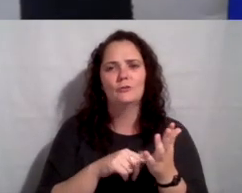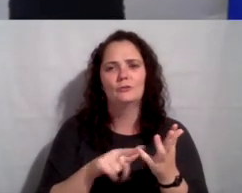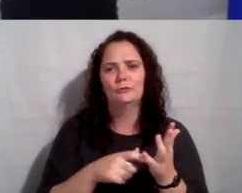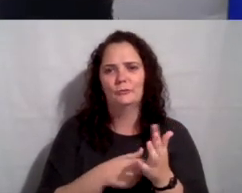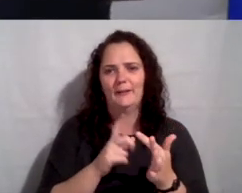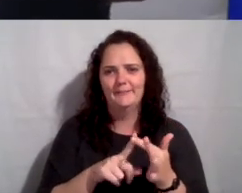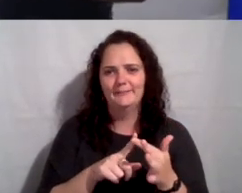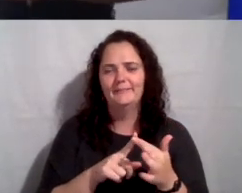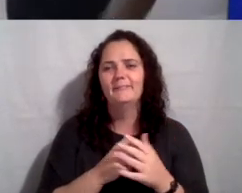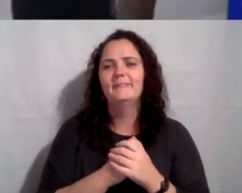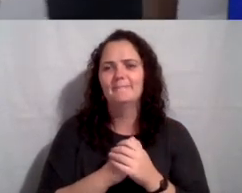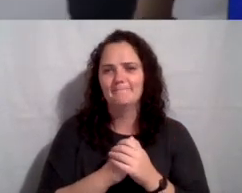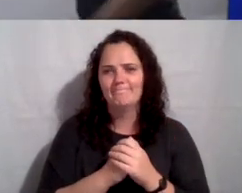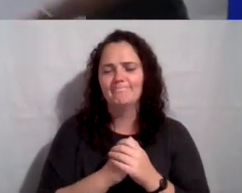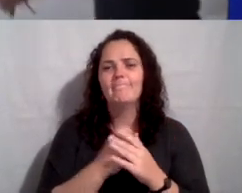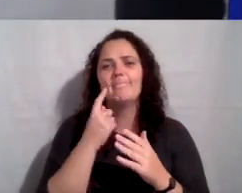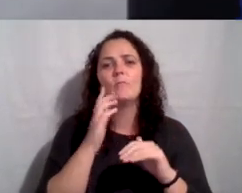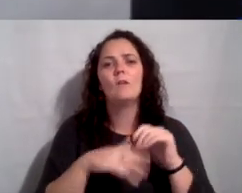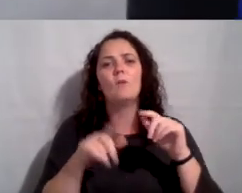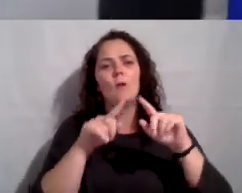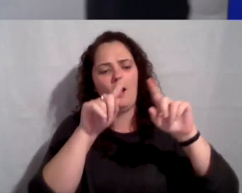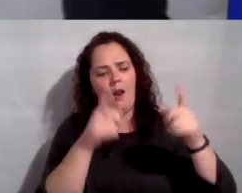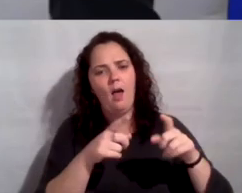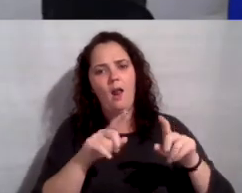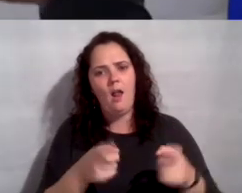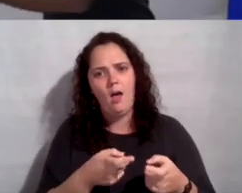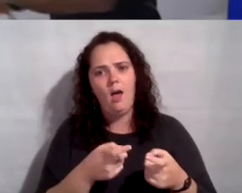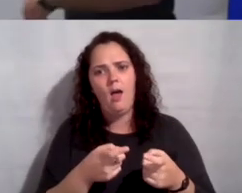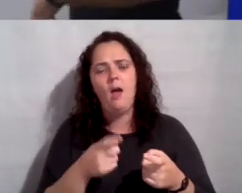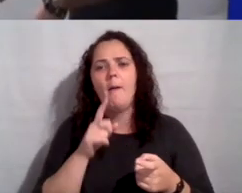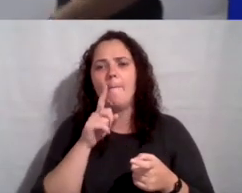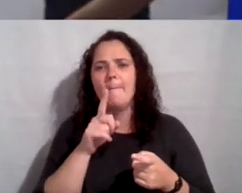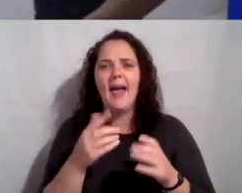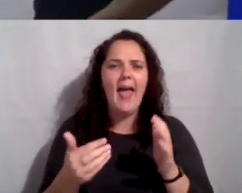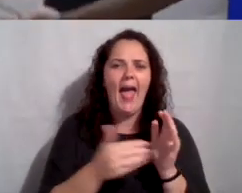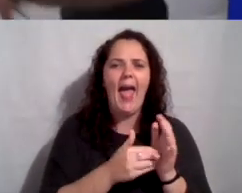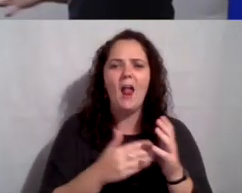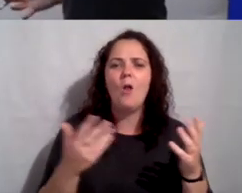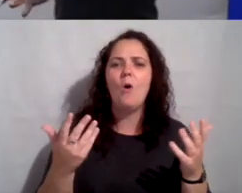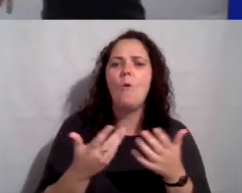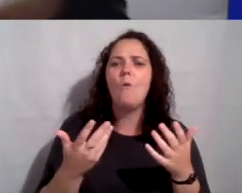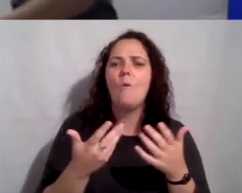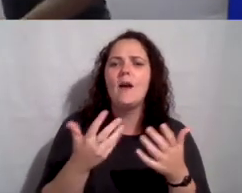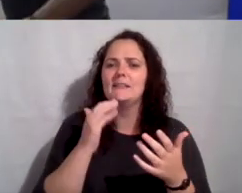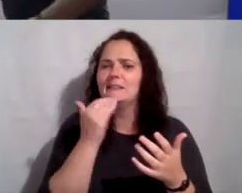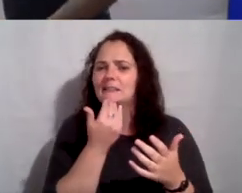concavity that we talked about just a minute ago, but now trying to think through the tension, think of the movement, think of the